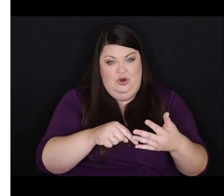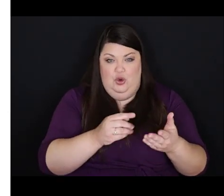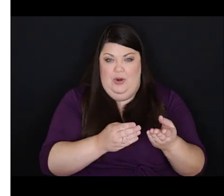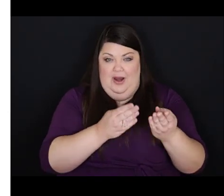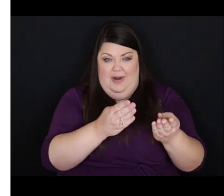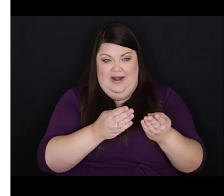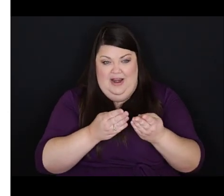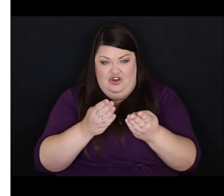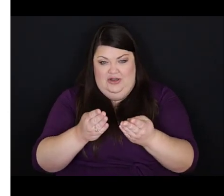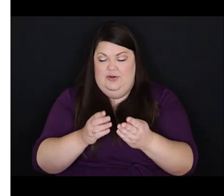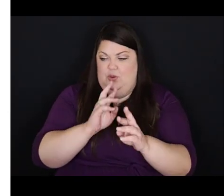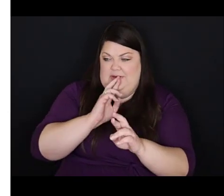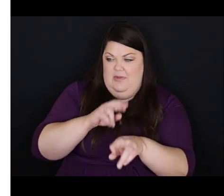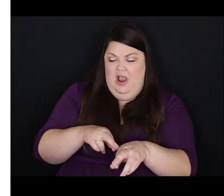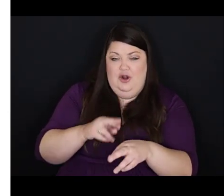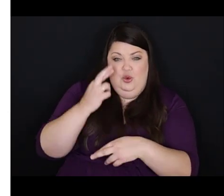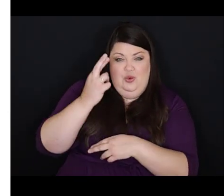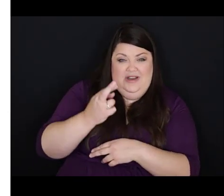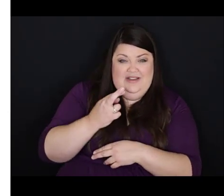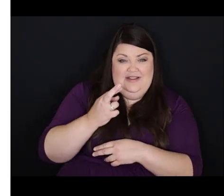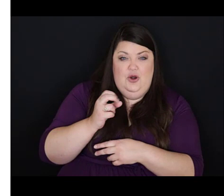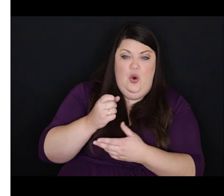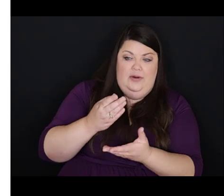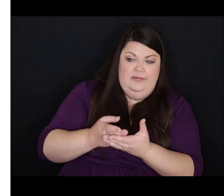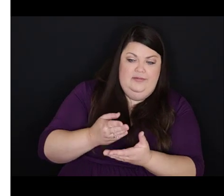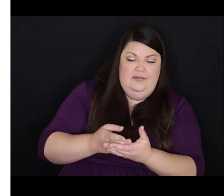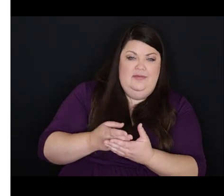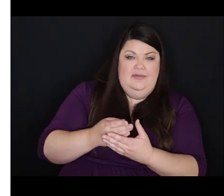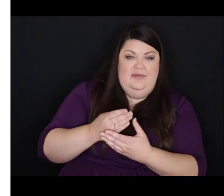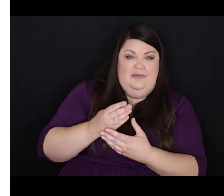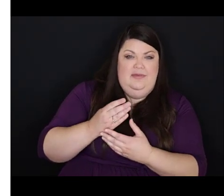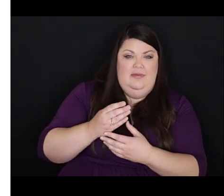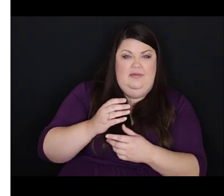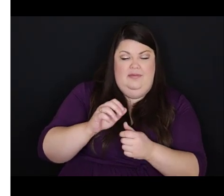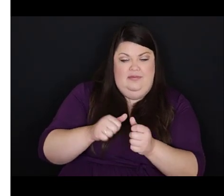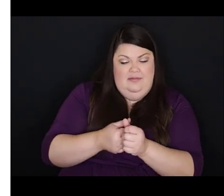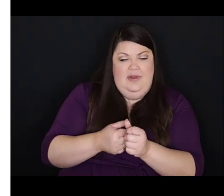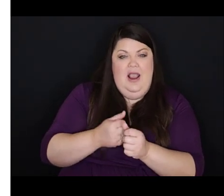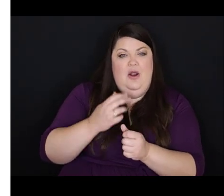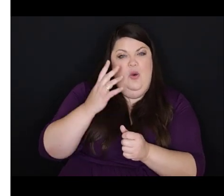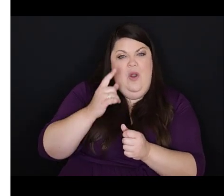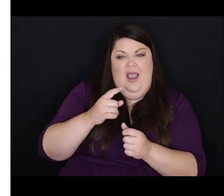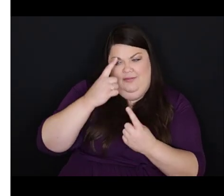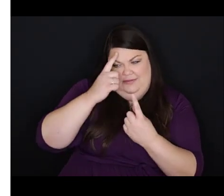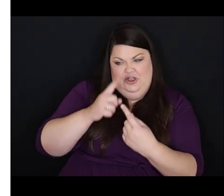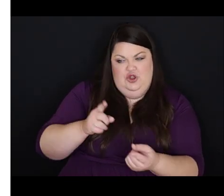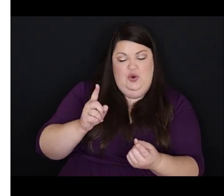a reason or justification if the VR agency disagreed with any of the SRC’s recommendations.